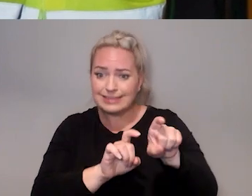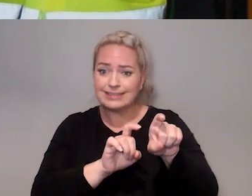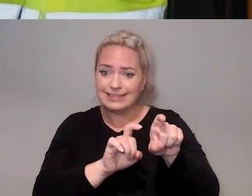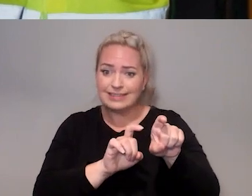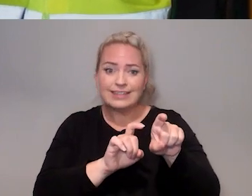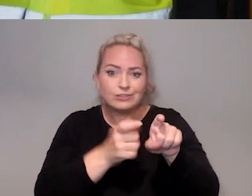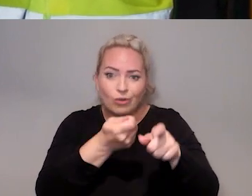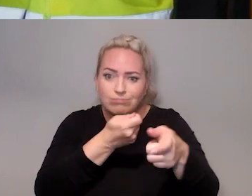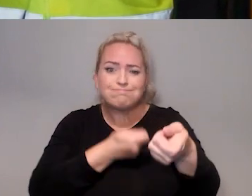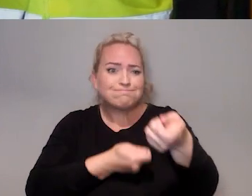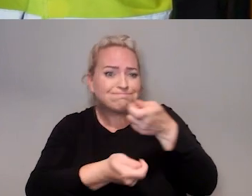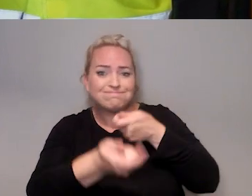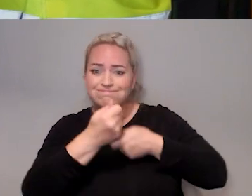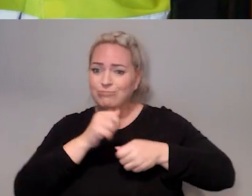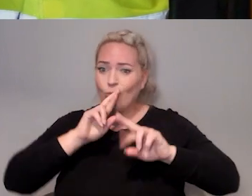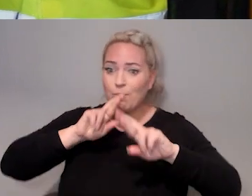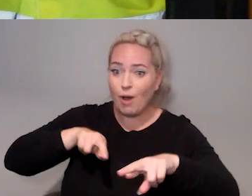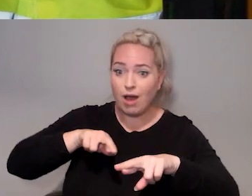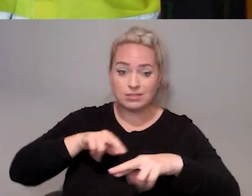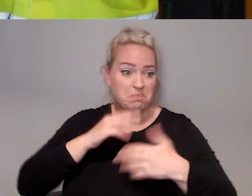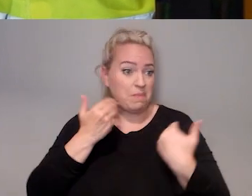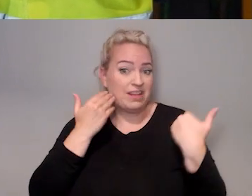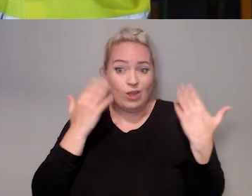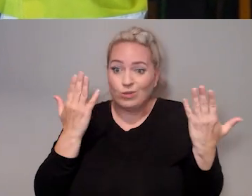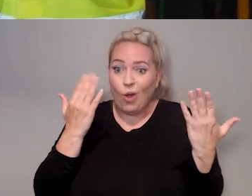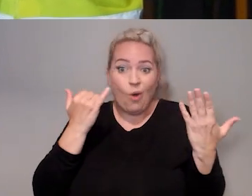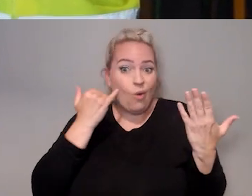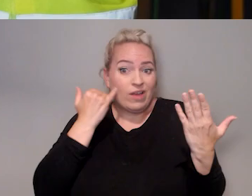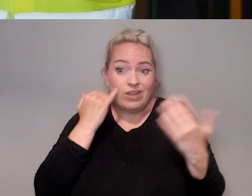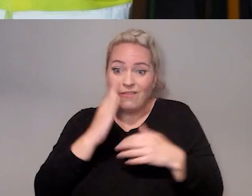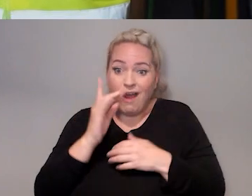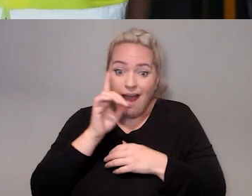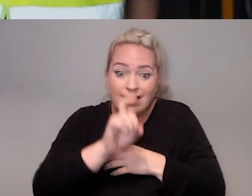kind of get the responses that you might not have known from a person I think a thing that